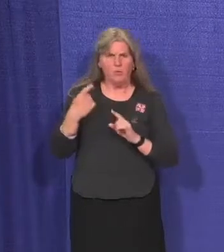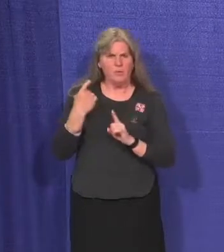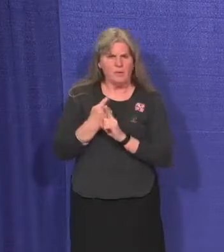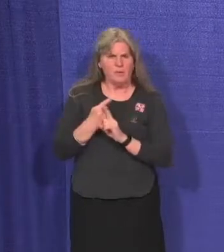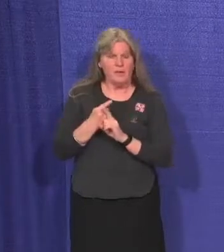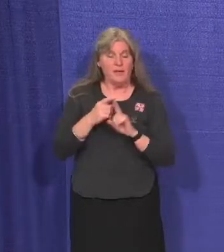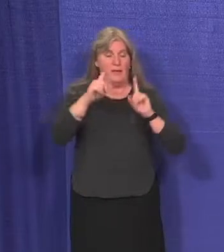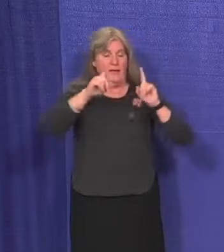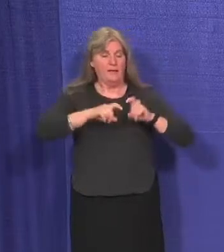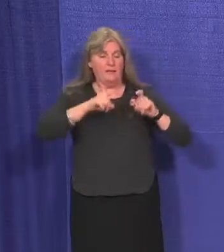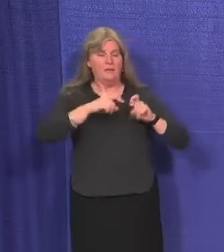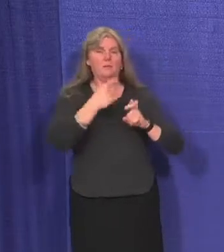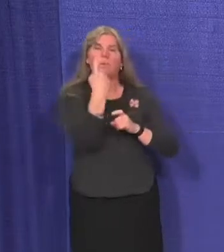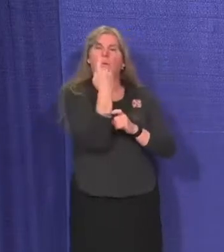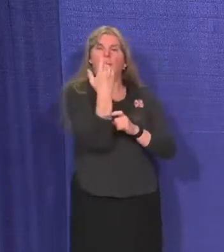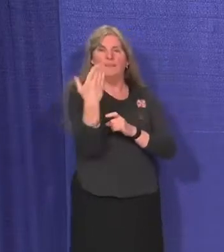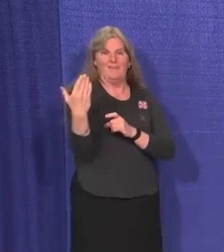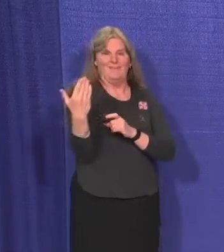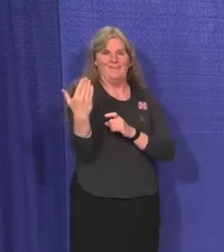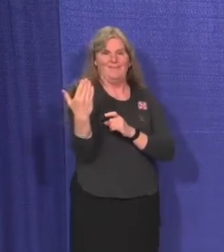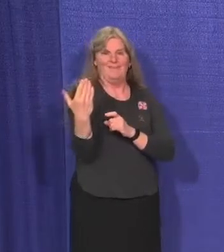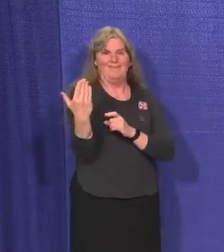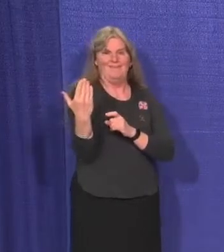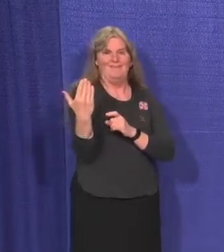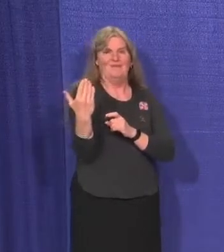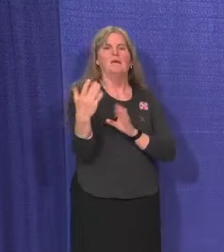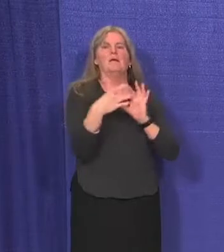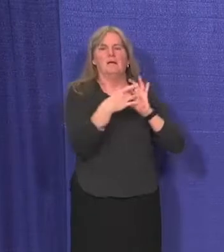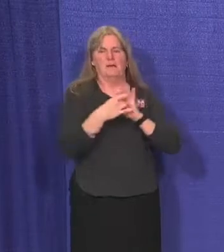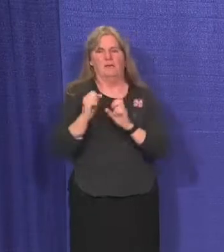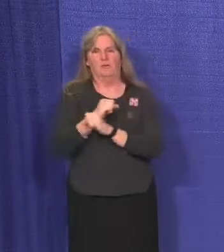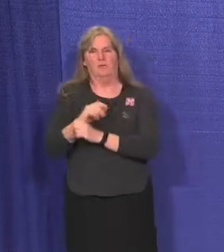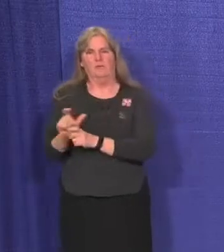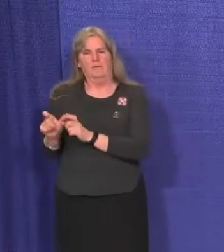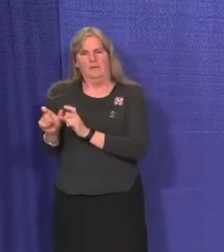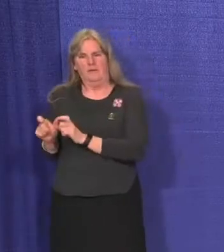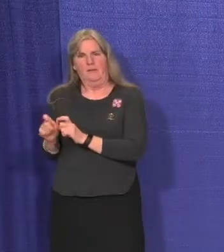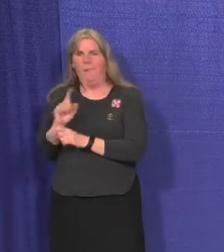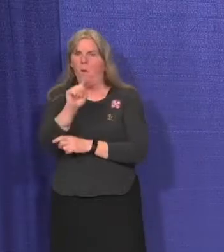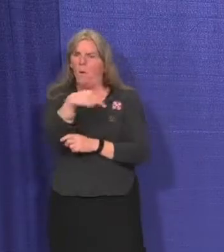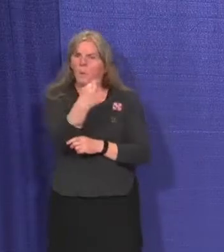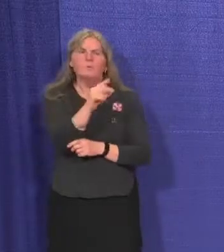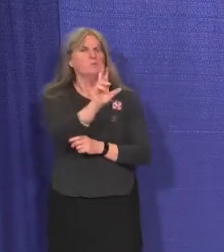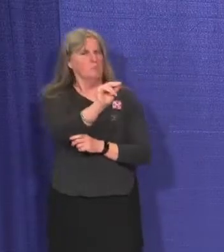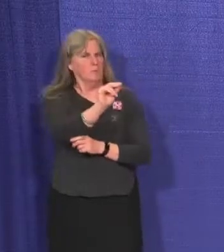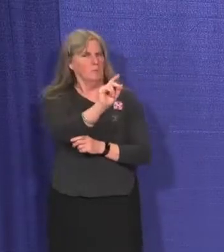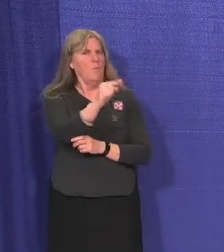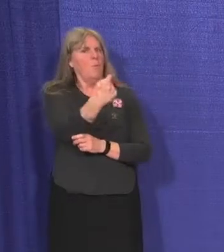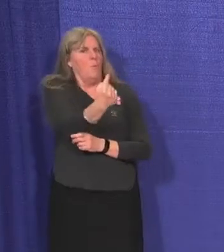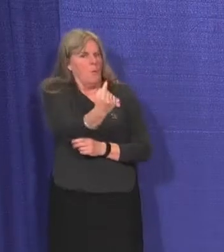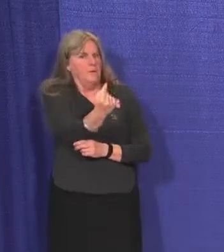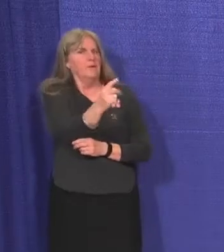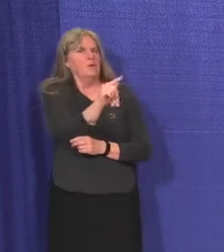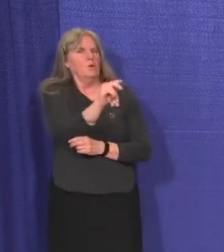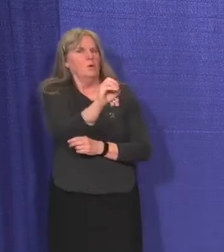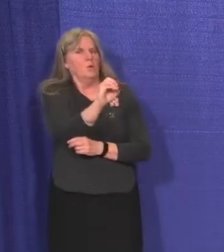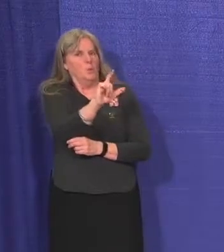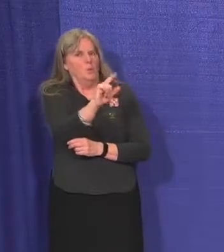the most important piece.